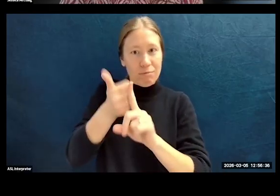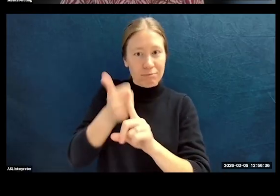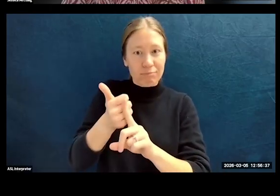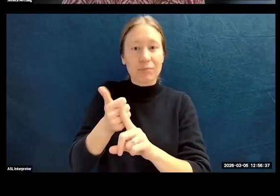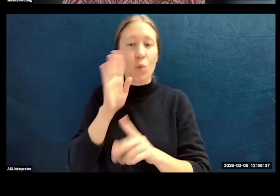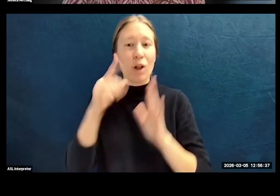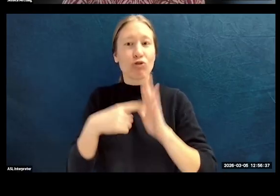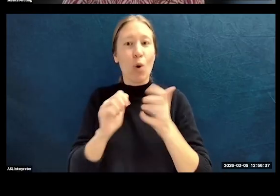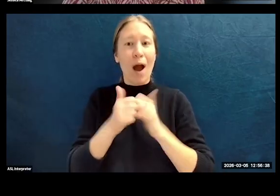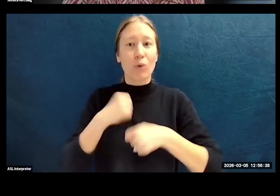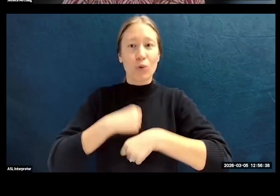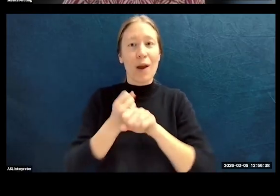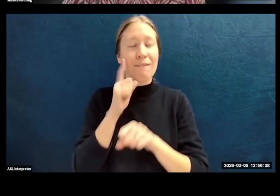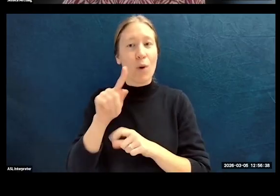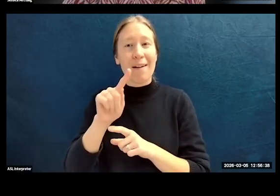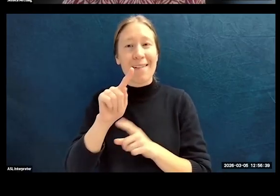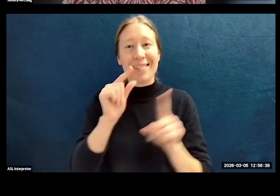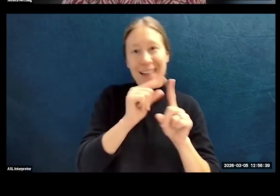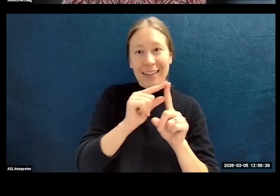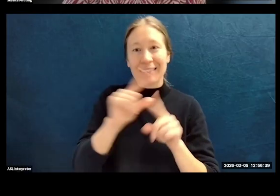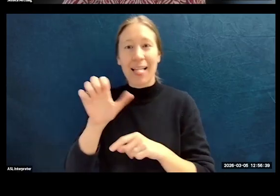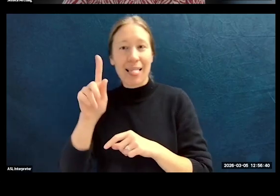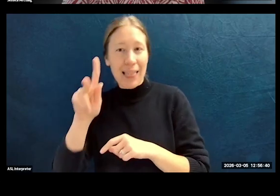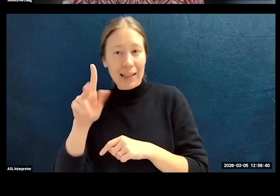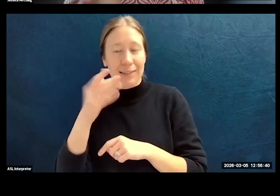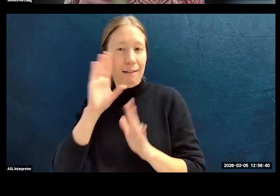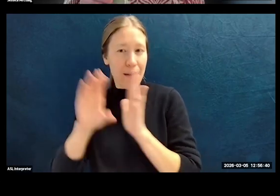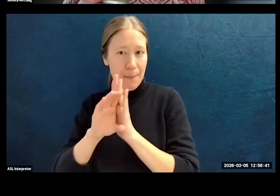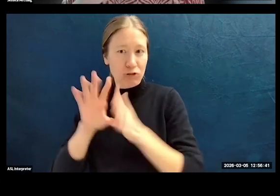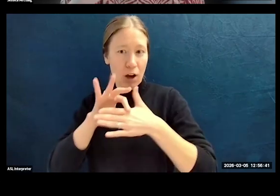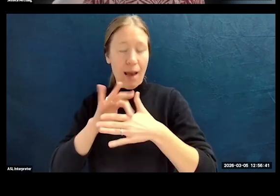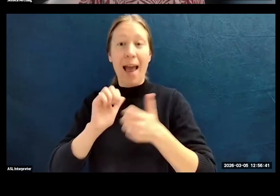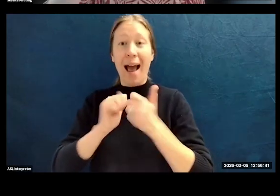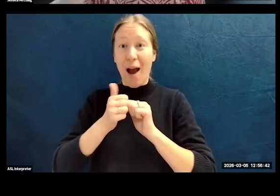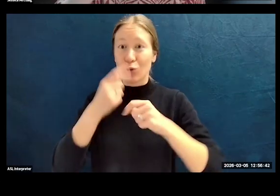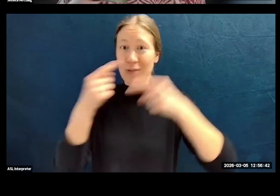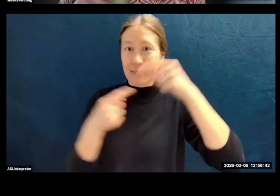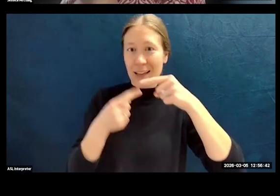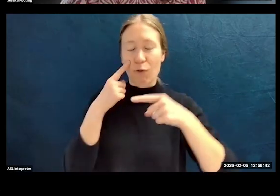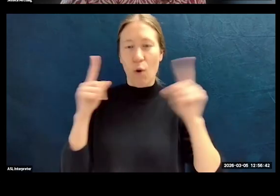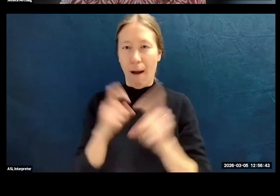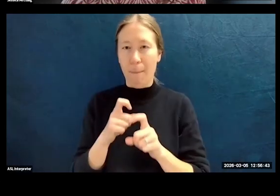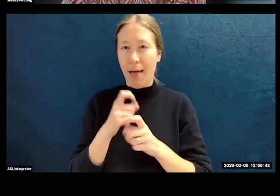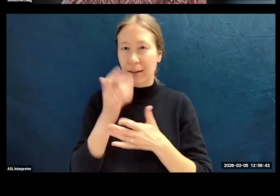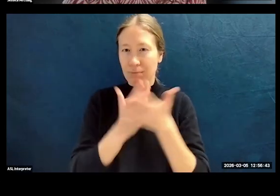for text, links, and image content and how to nest tags for complex elements using a few different methods.